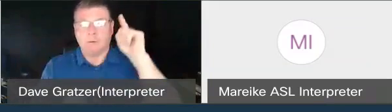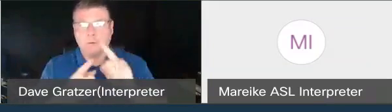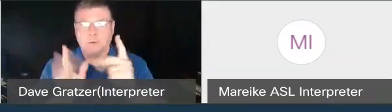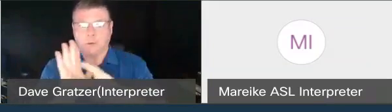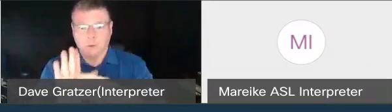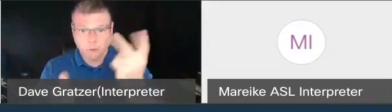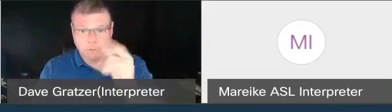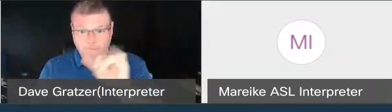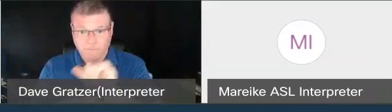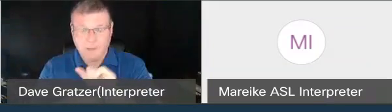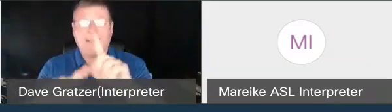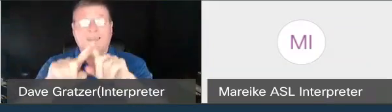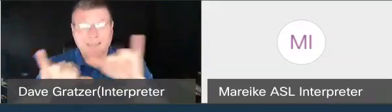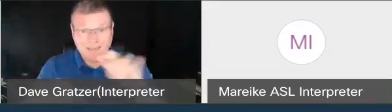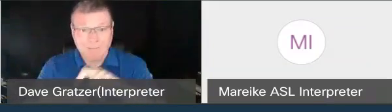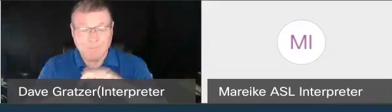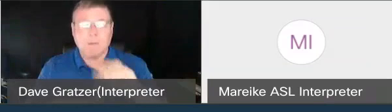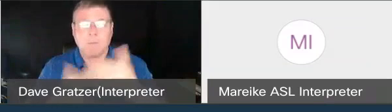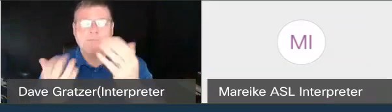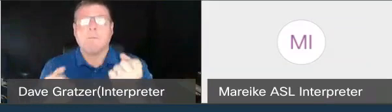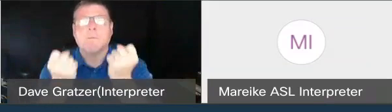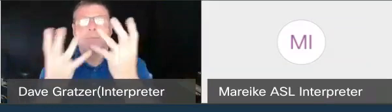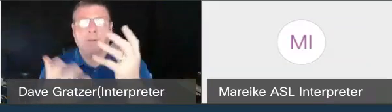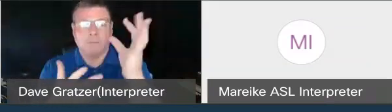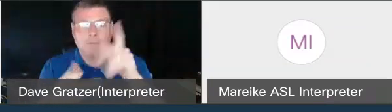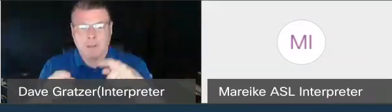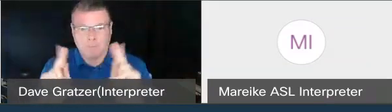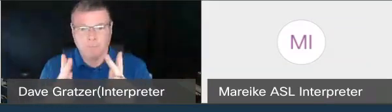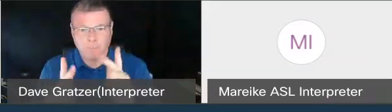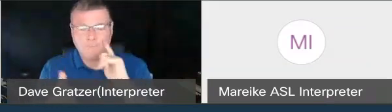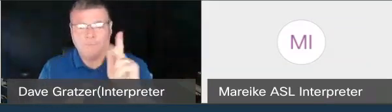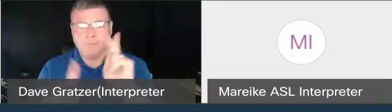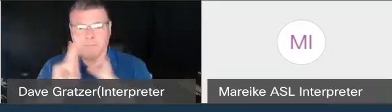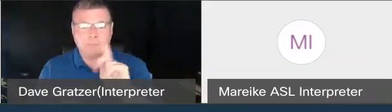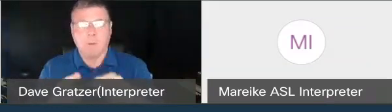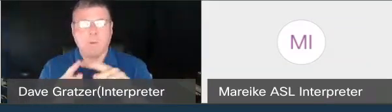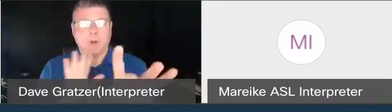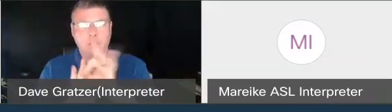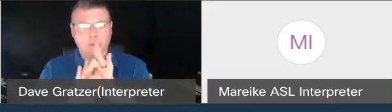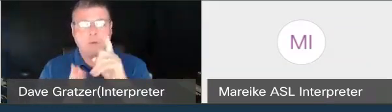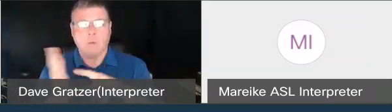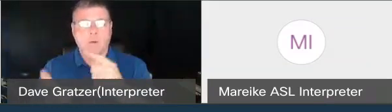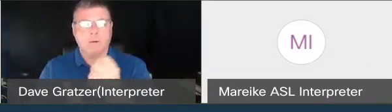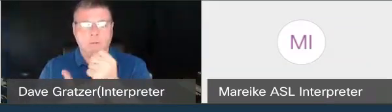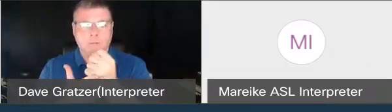and at the same time provide multiple opportunities for individuals when they choose what treatment options-- um, sorry.